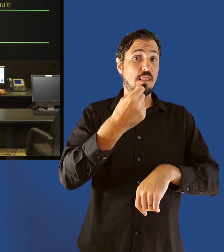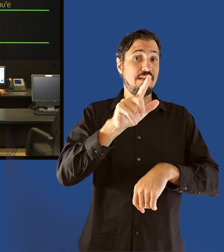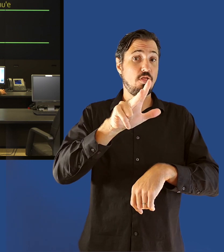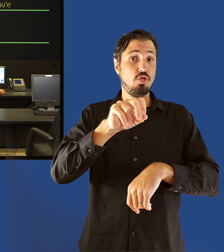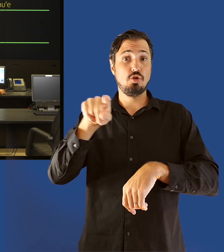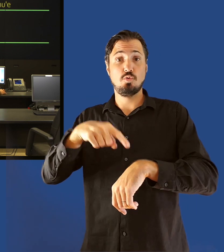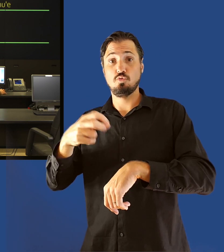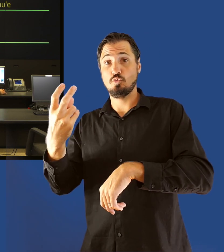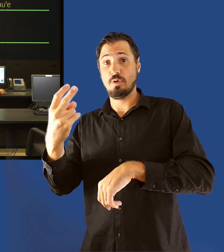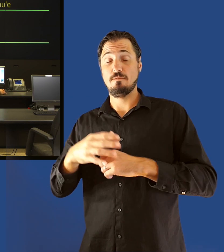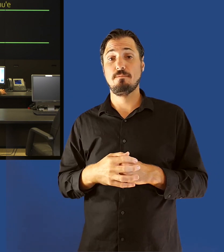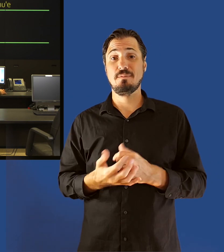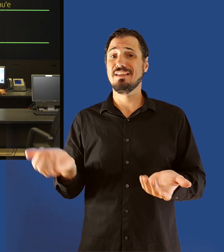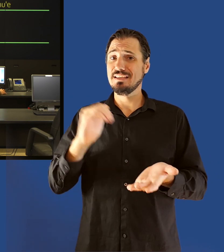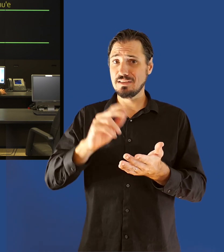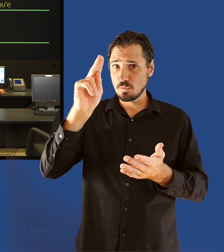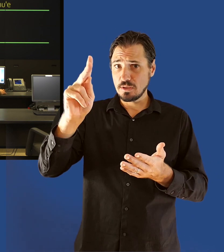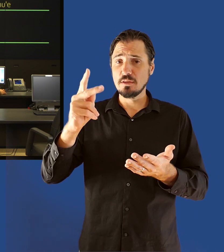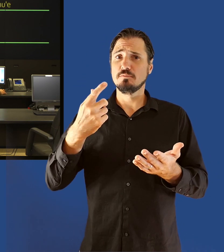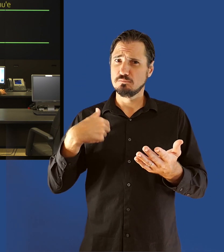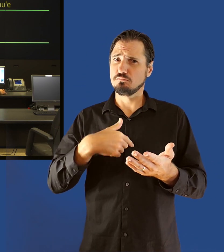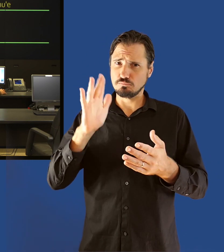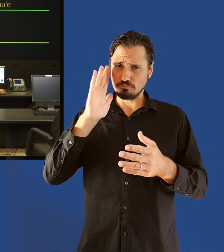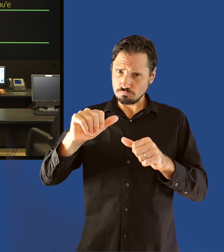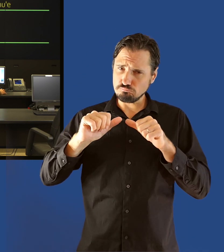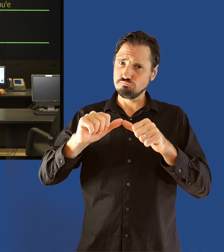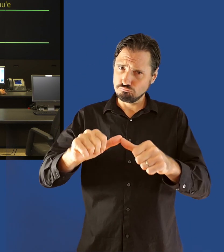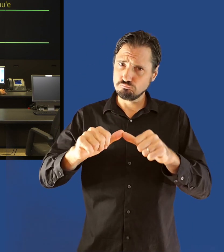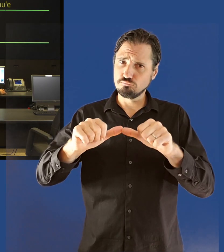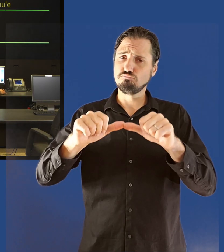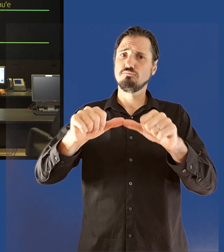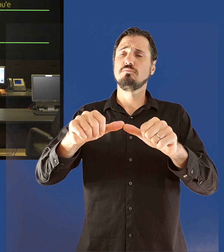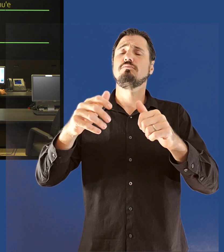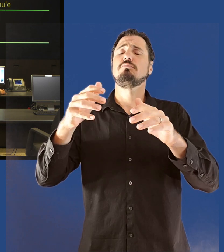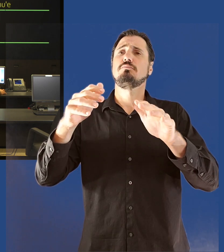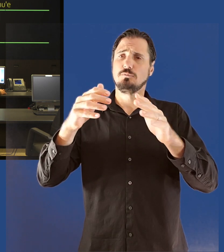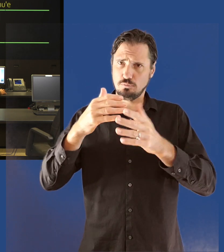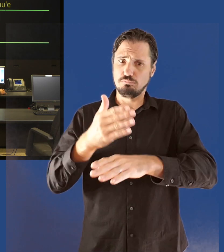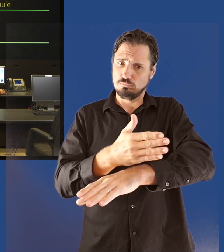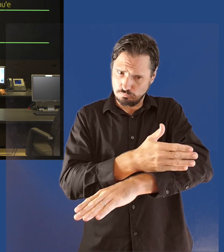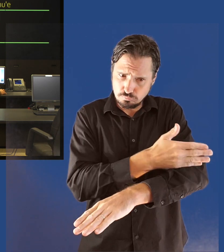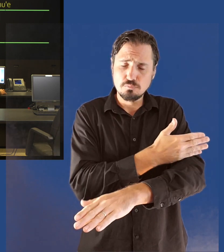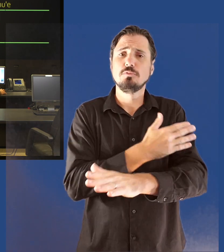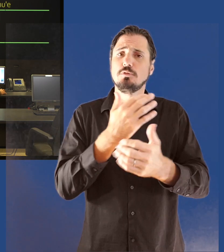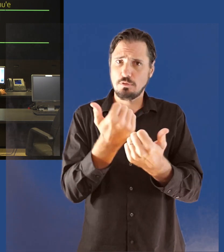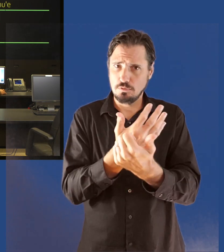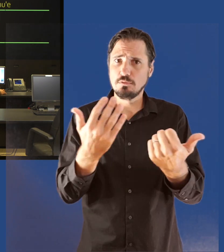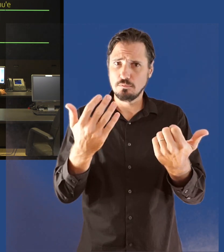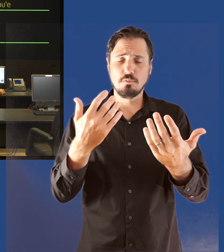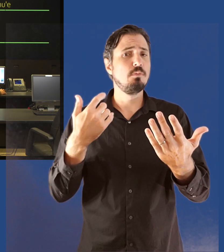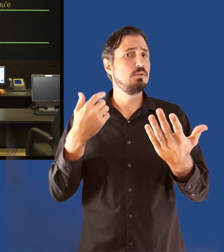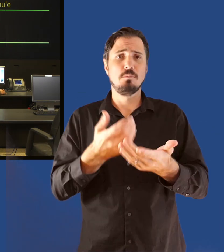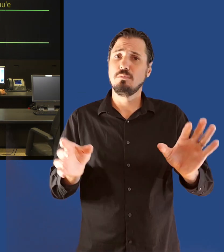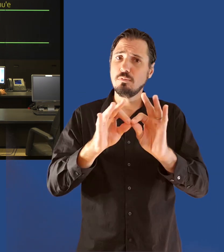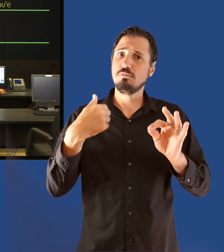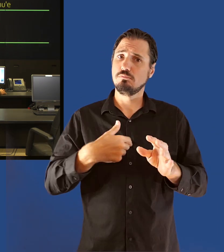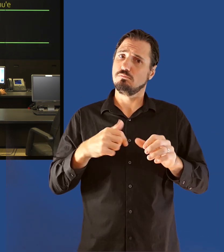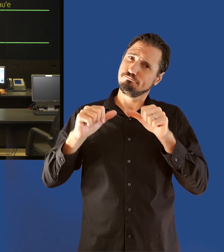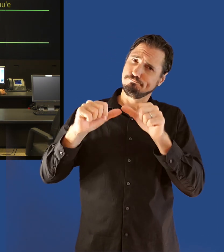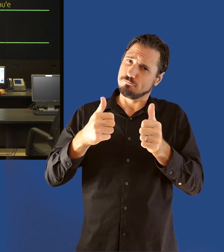Once again Kaua‘i, as we continue to make forward progress on our COVID-19 response, the following safety precautions will become increasingly important.